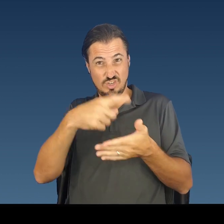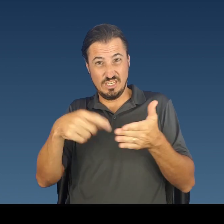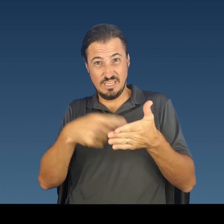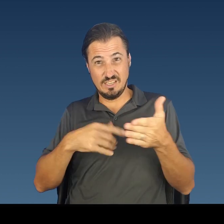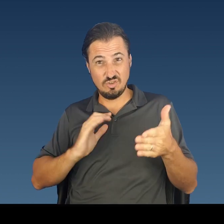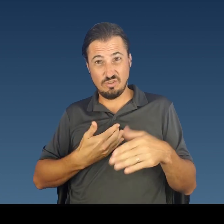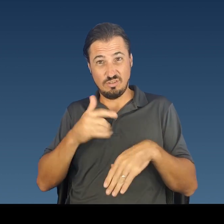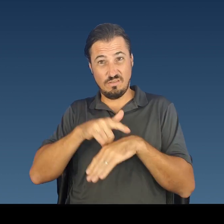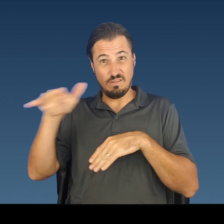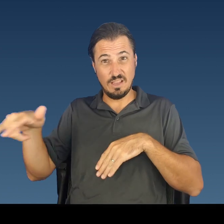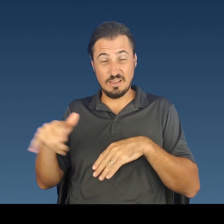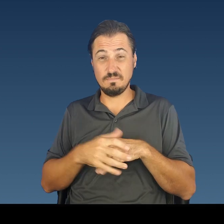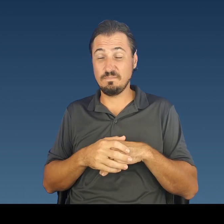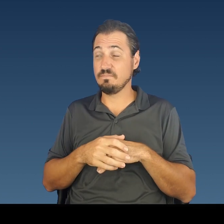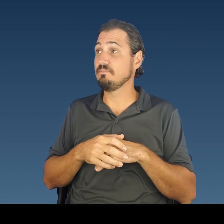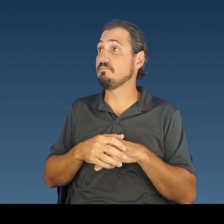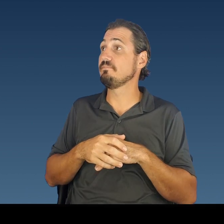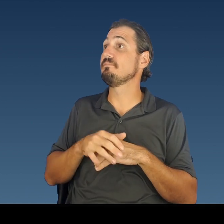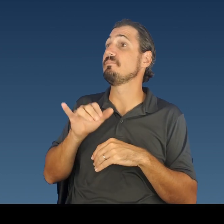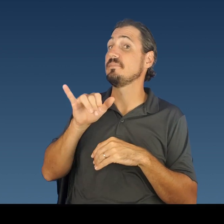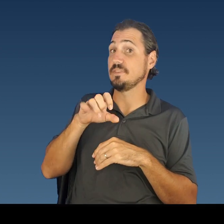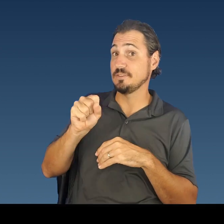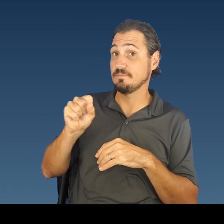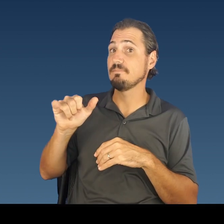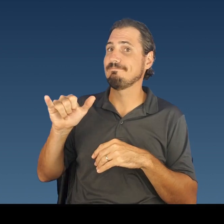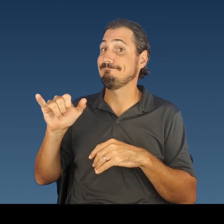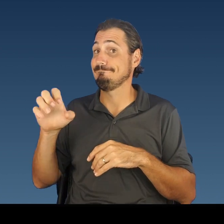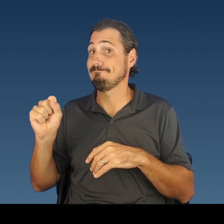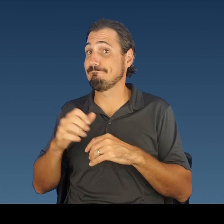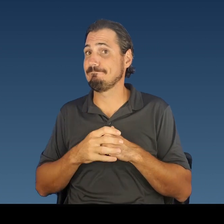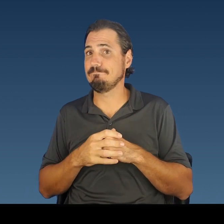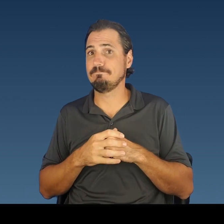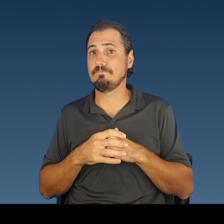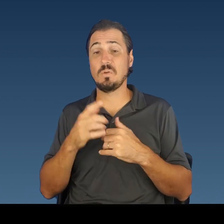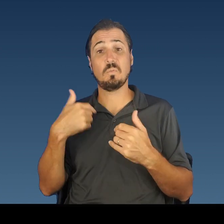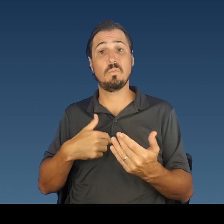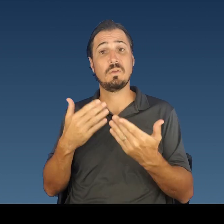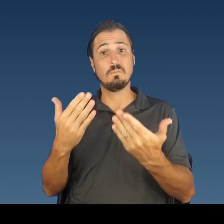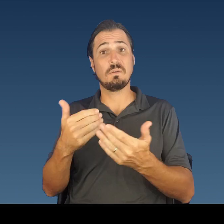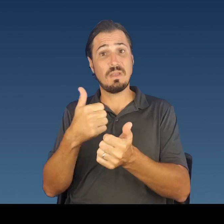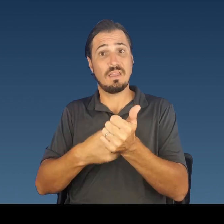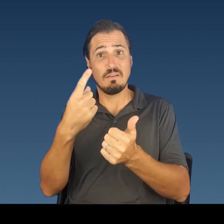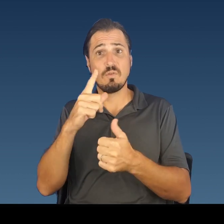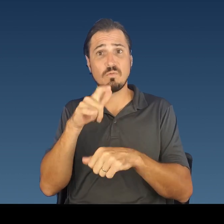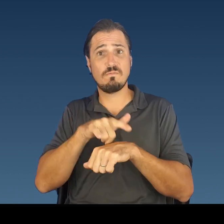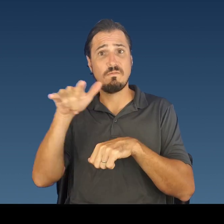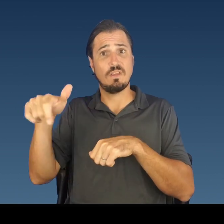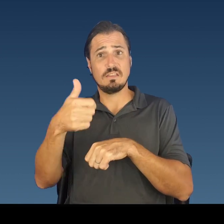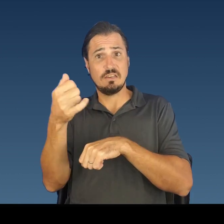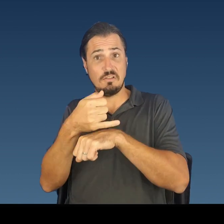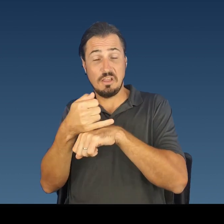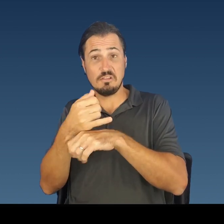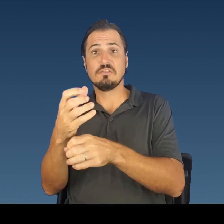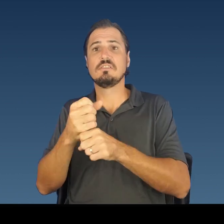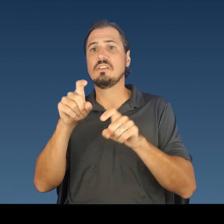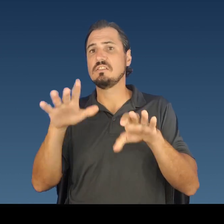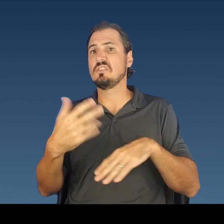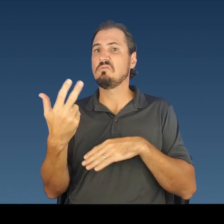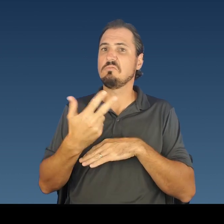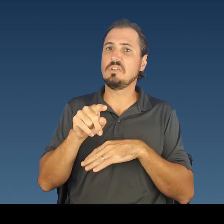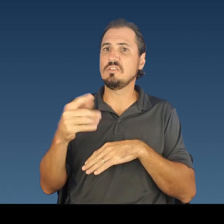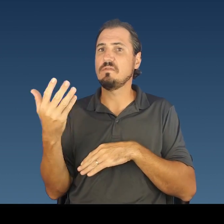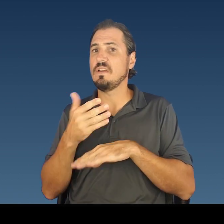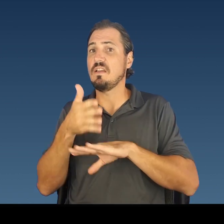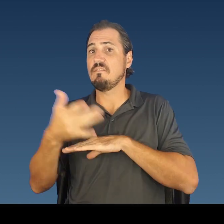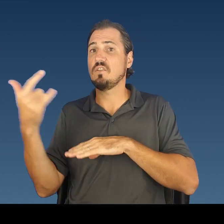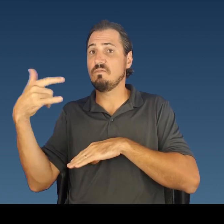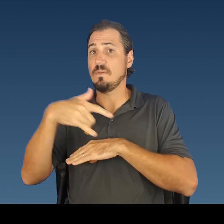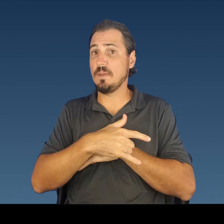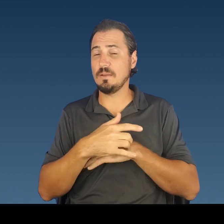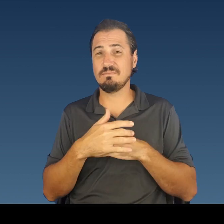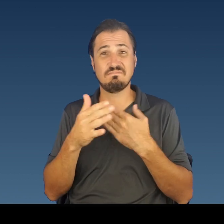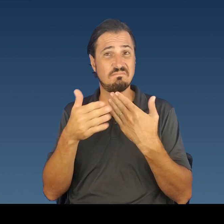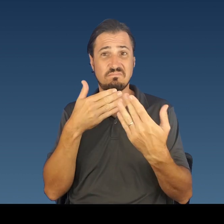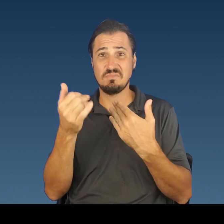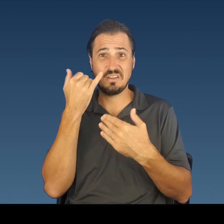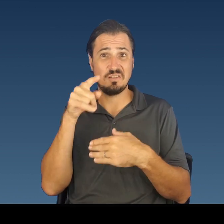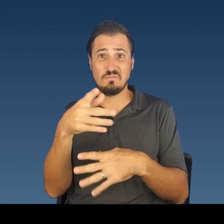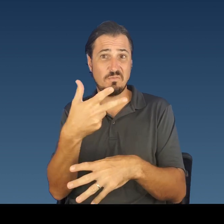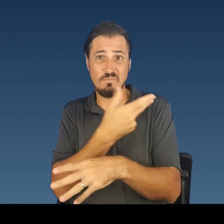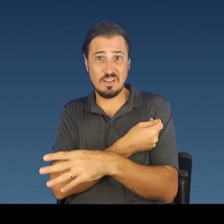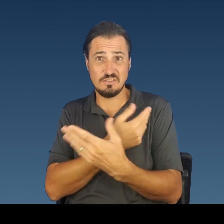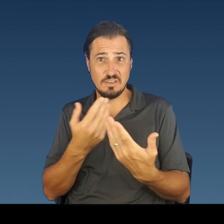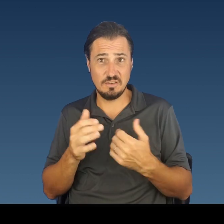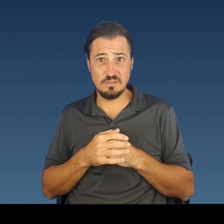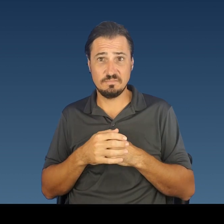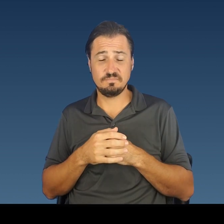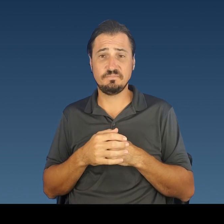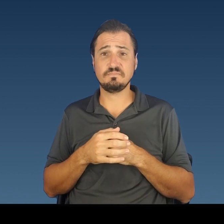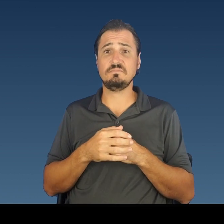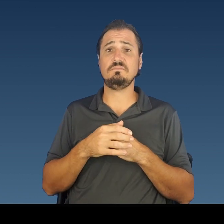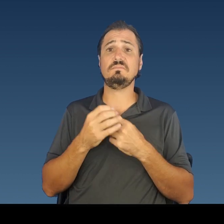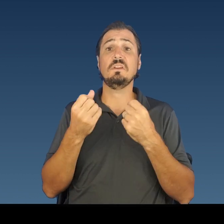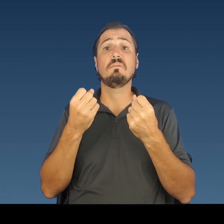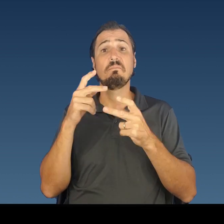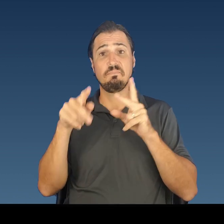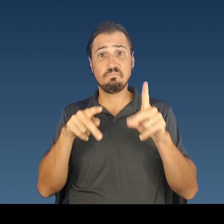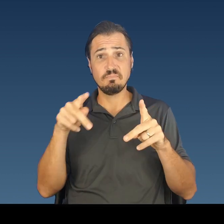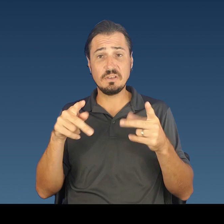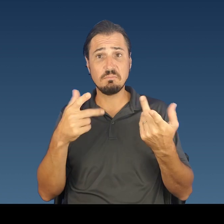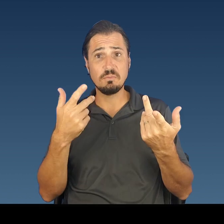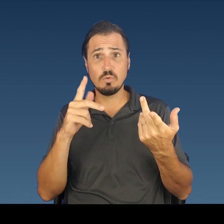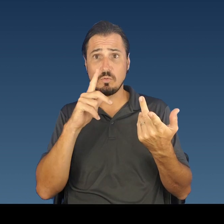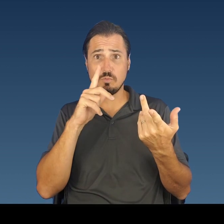Yes and yes. We recommend that everyone who travels off-island get tested 3-to-5 days after you return, even if you are vaccinated. Many of our recent cases are from Kauai residents who